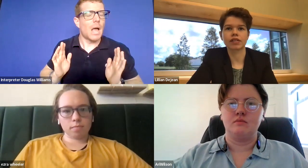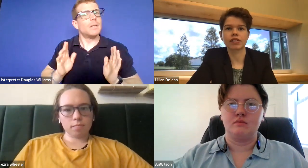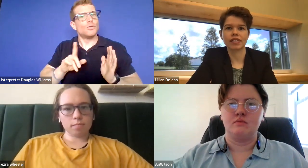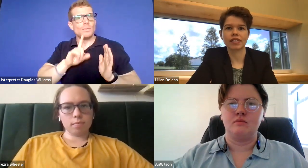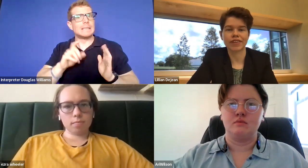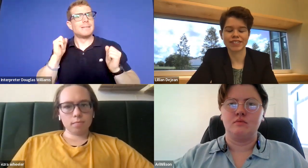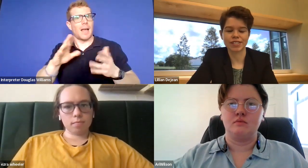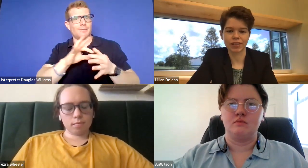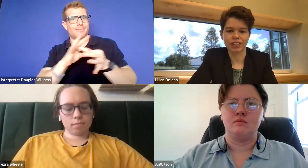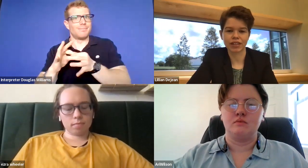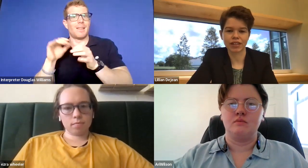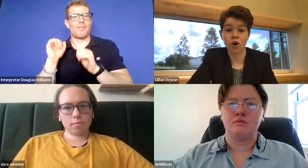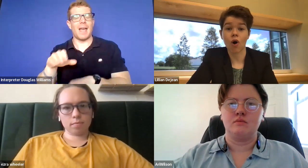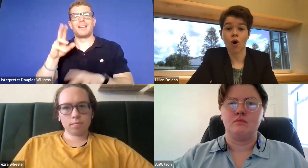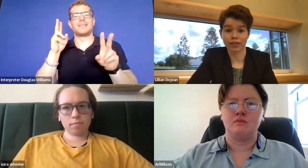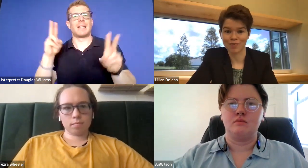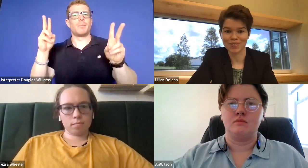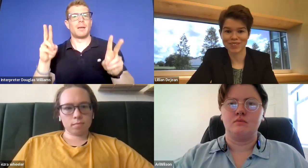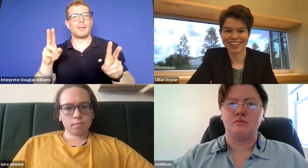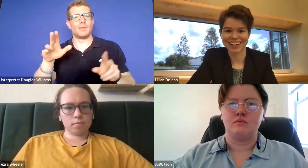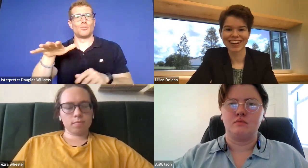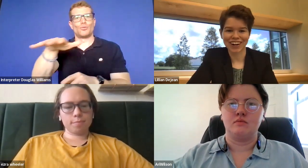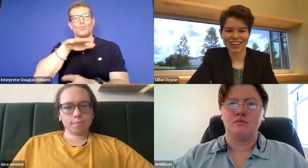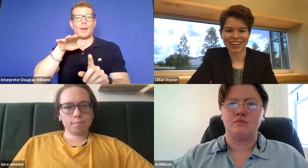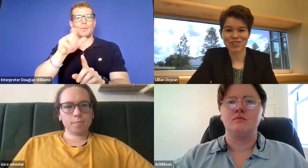And this idea that disability is all encompassing right.